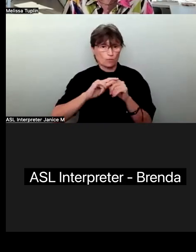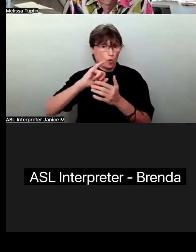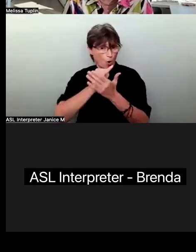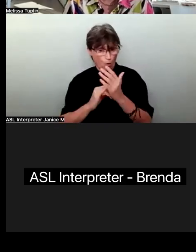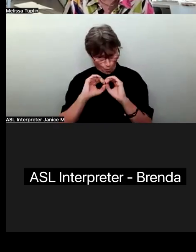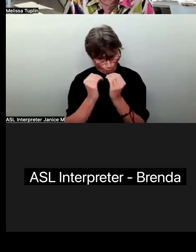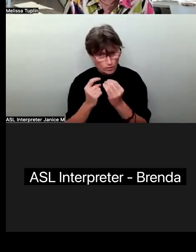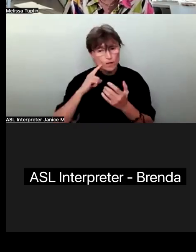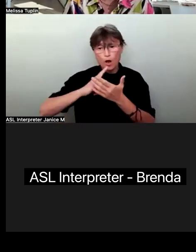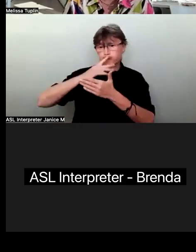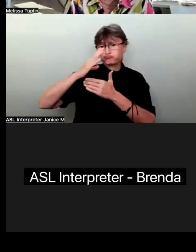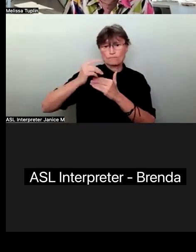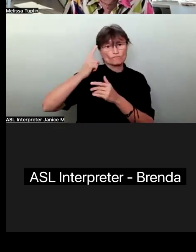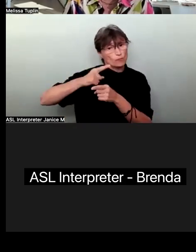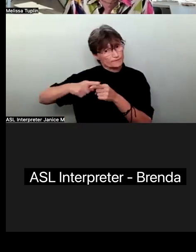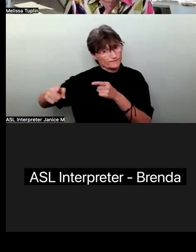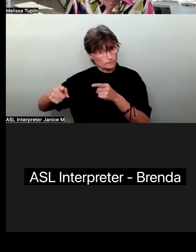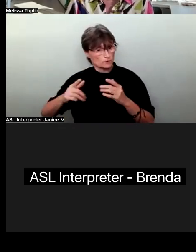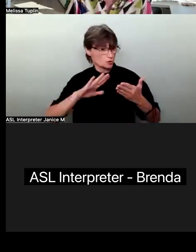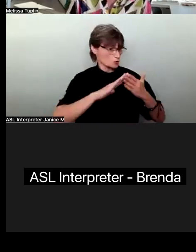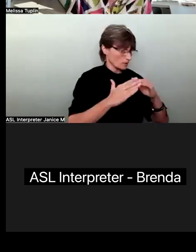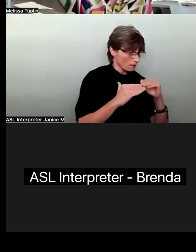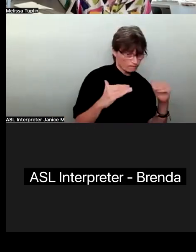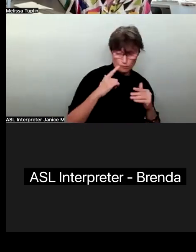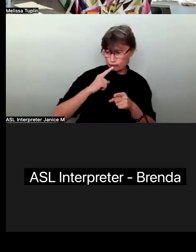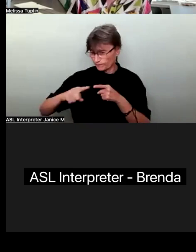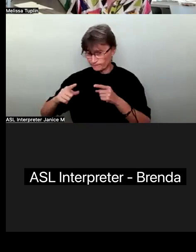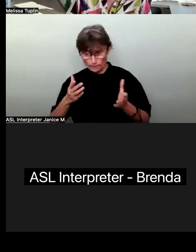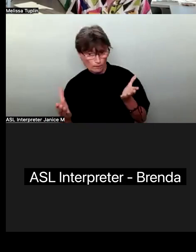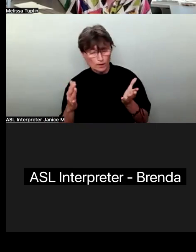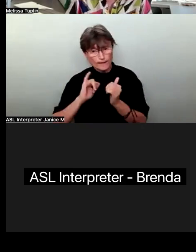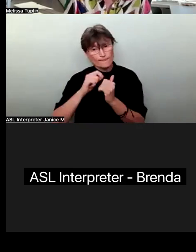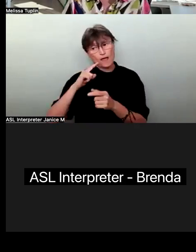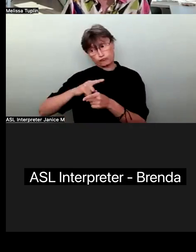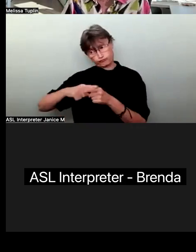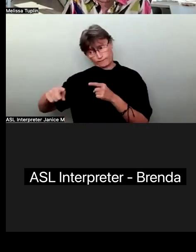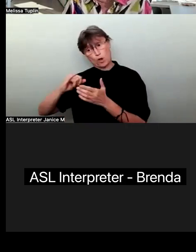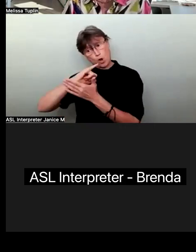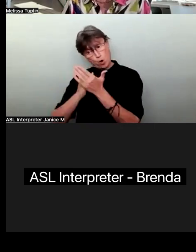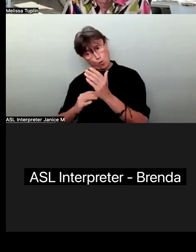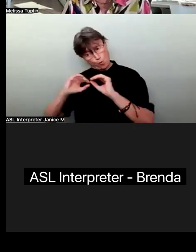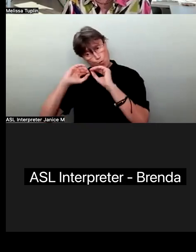for professional arts organizations is that professional arts organizations will be required